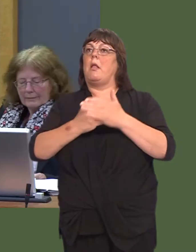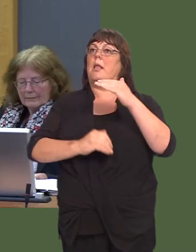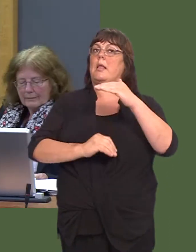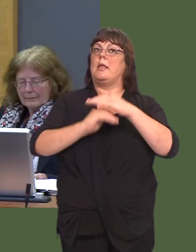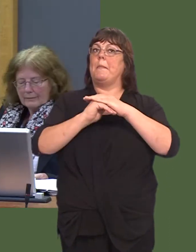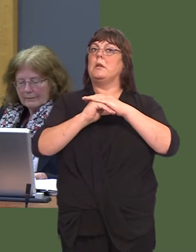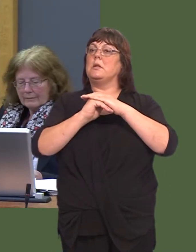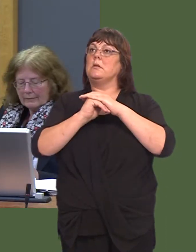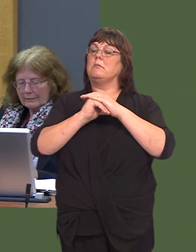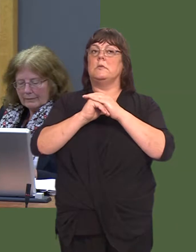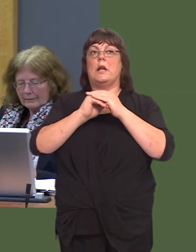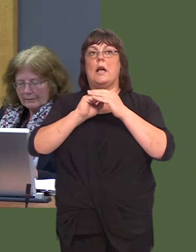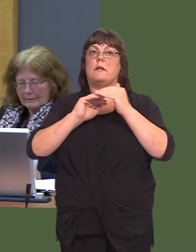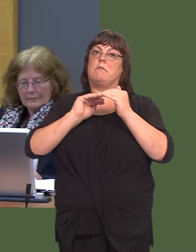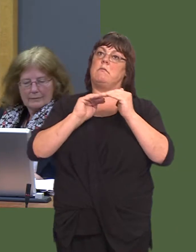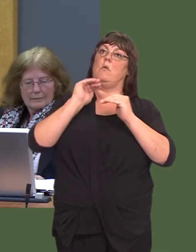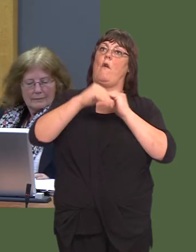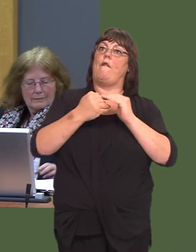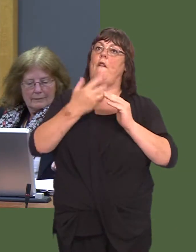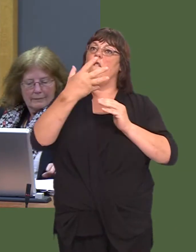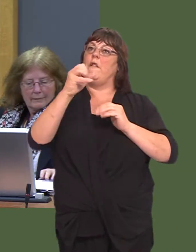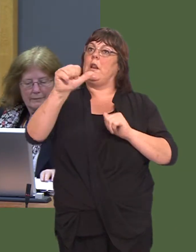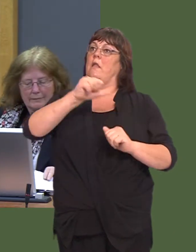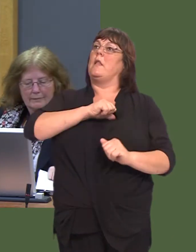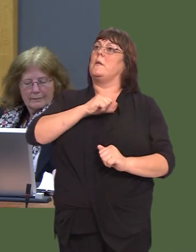to more than double over the life of this Assembly term, to £50,000.